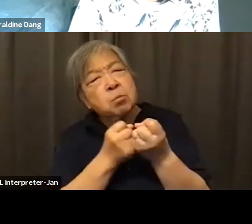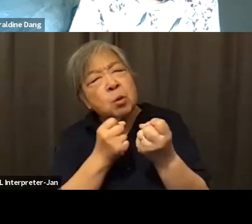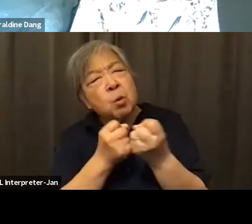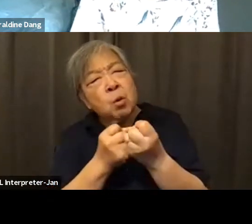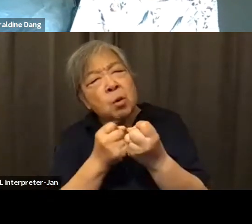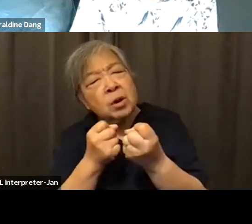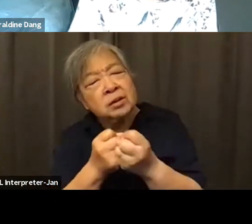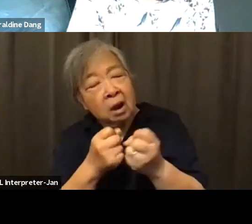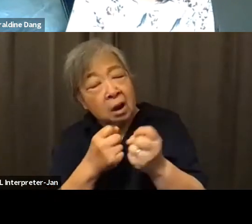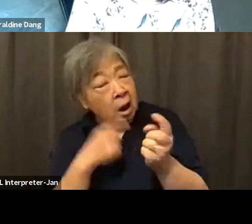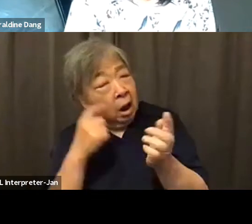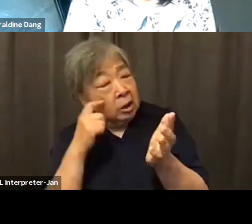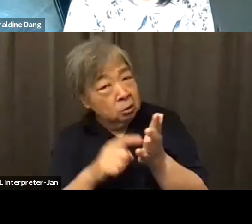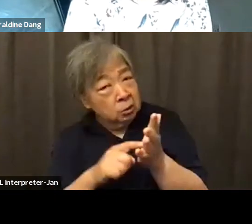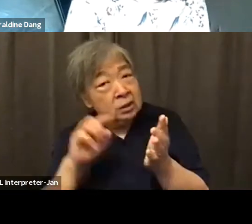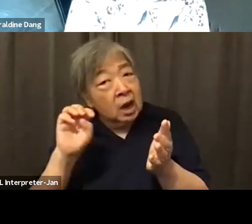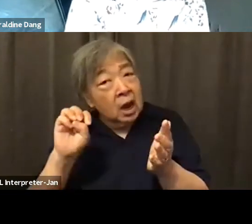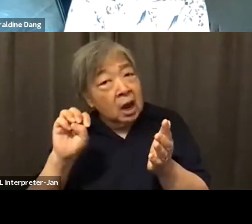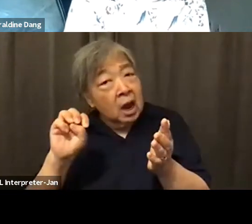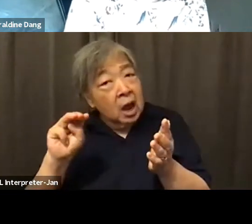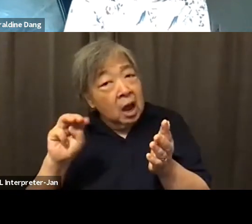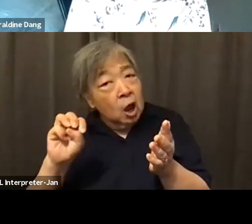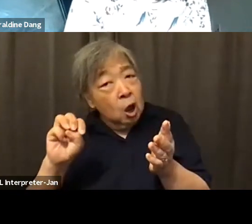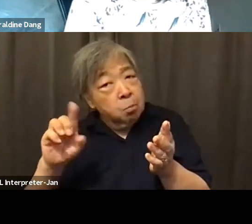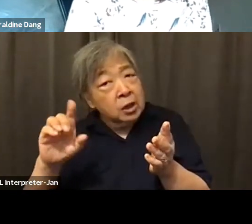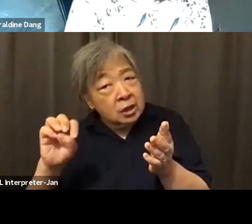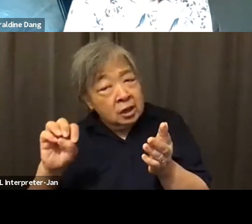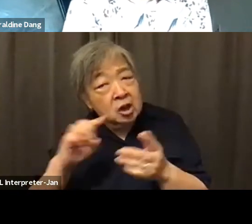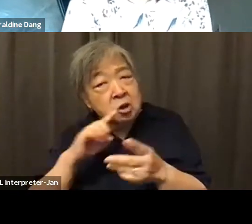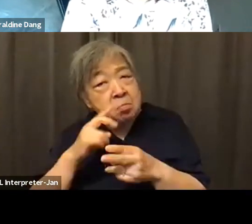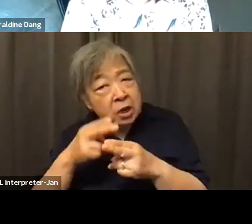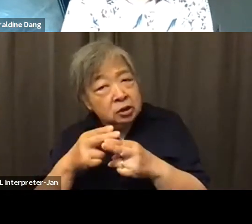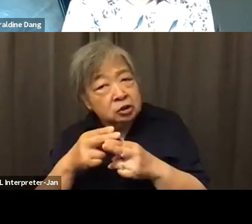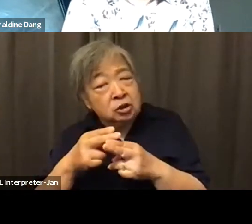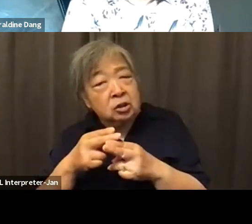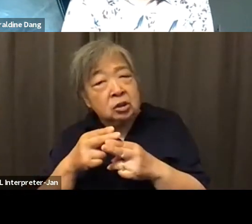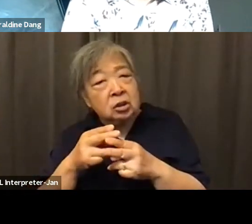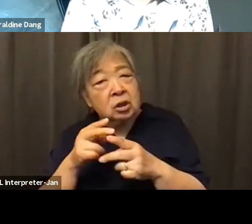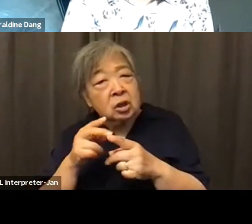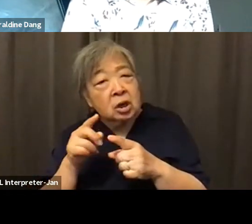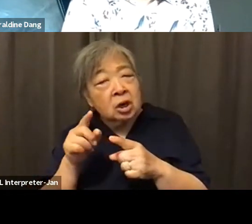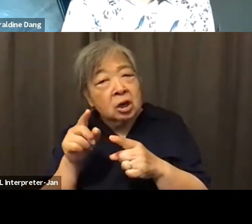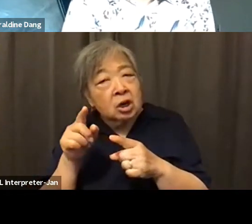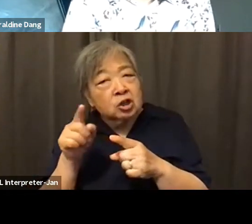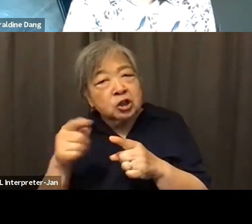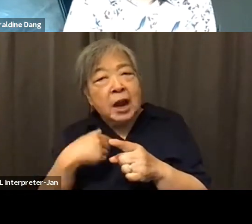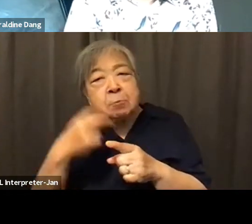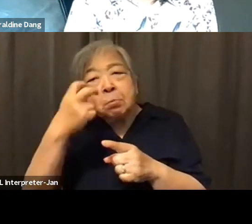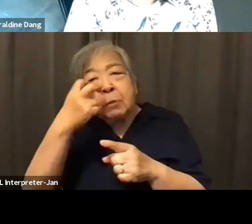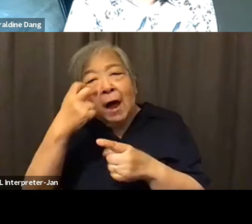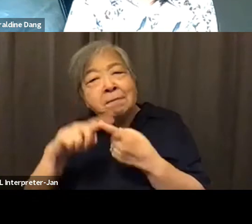I noticed Emely said something about how she had blind friends who kind of shared some